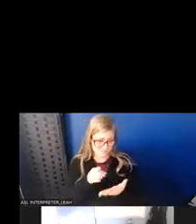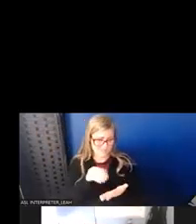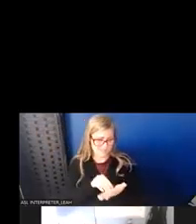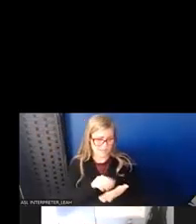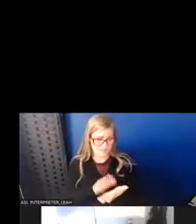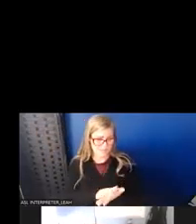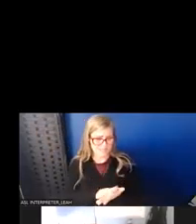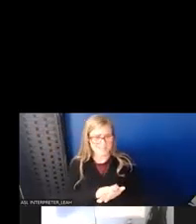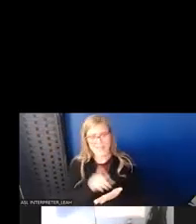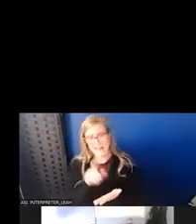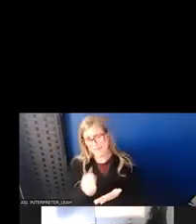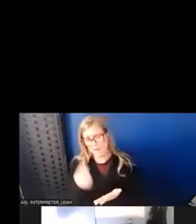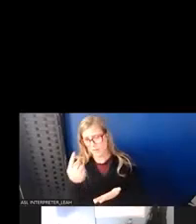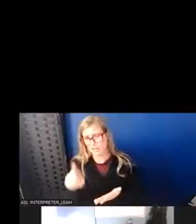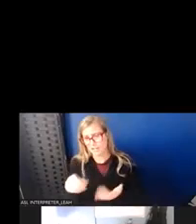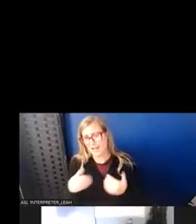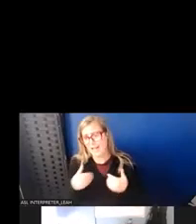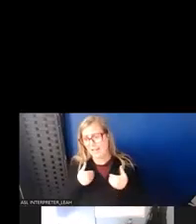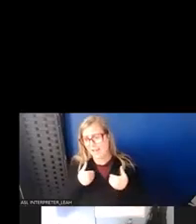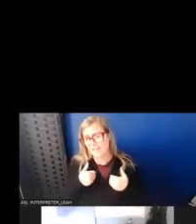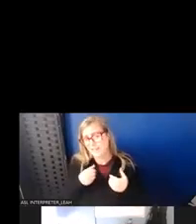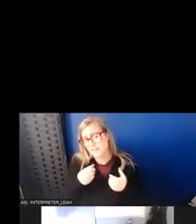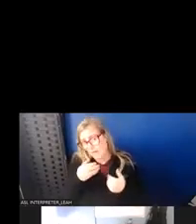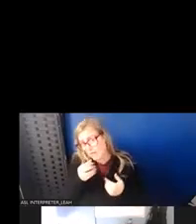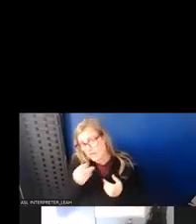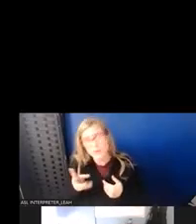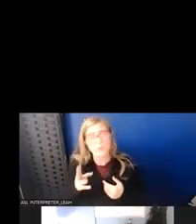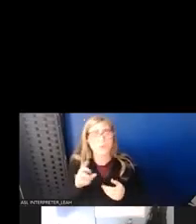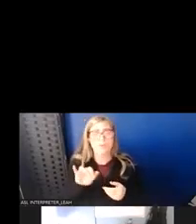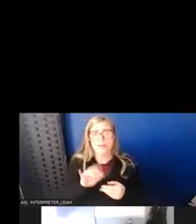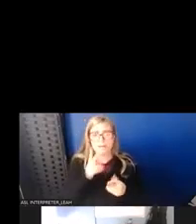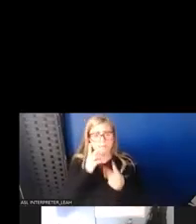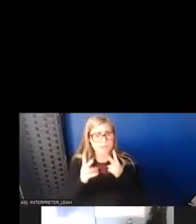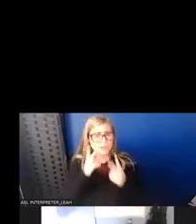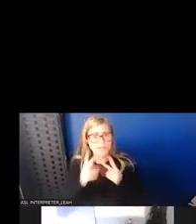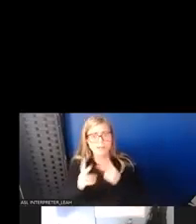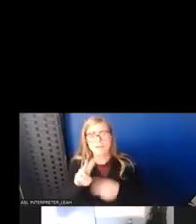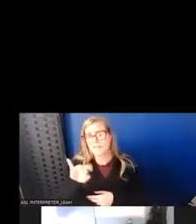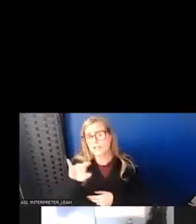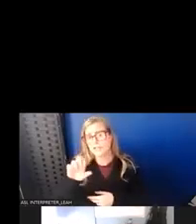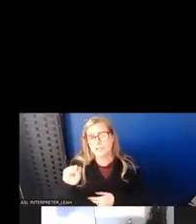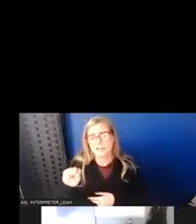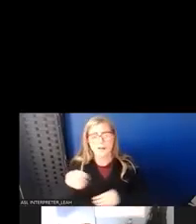have is maybe having a vision, having clear roles and responsibilities.